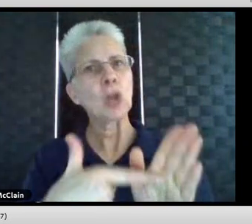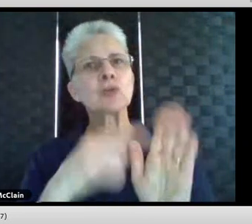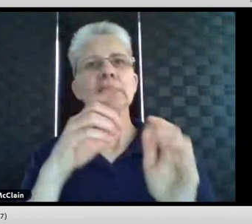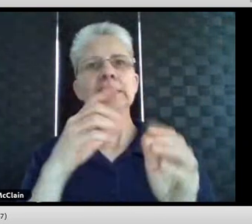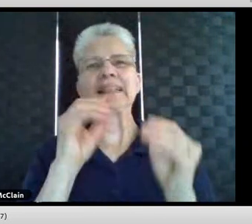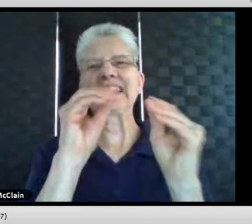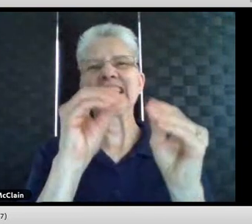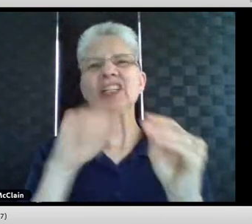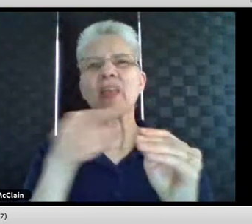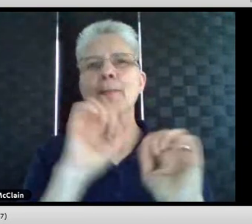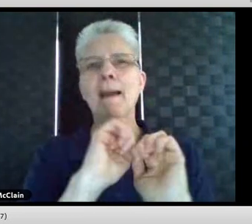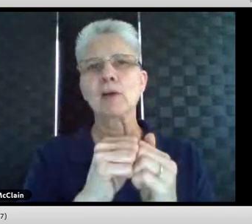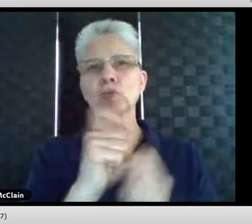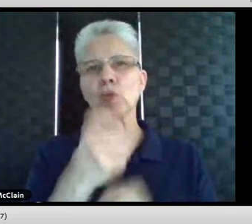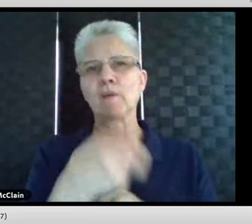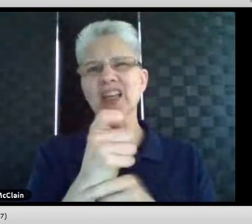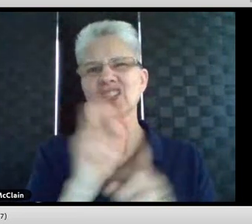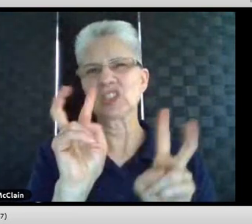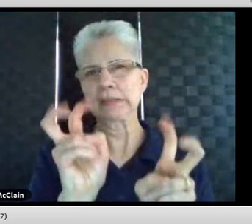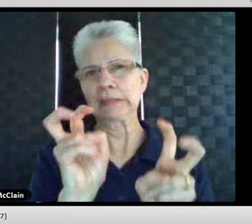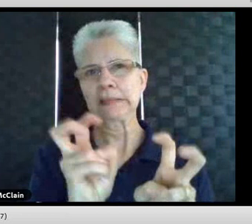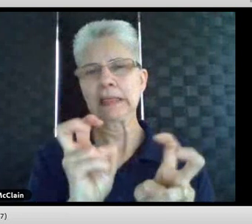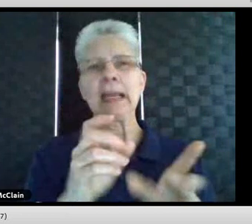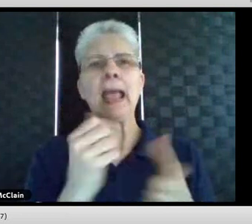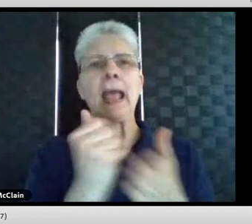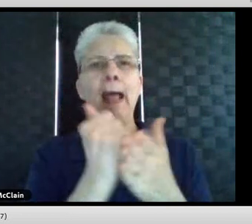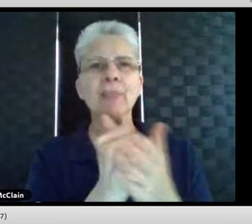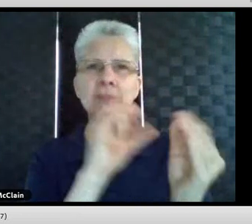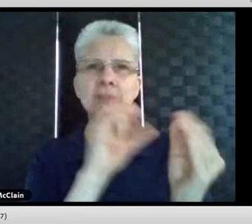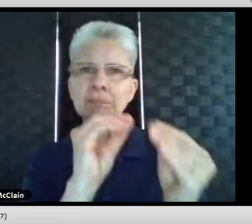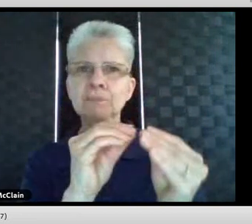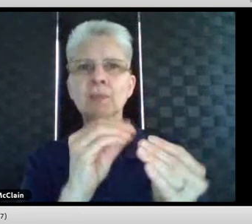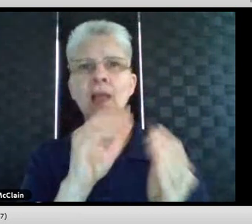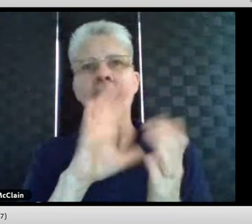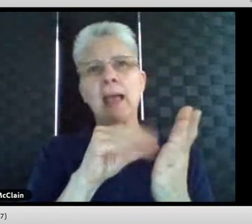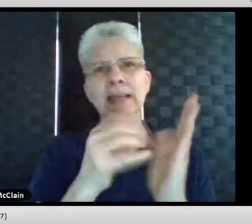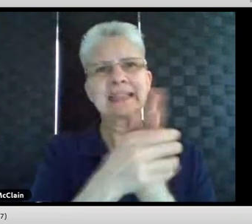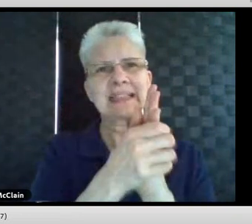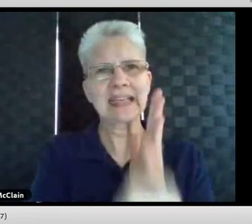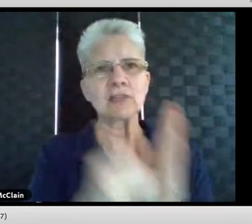Get them down the information-literate highway, and it's also a way to build relationships